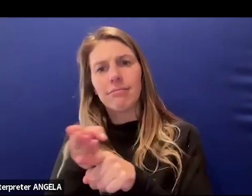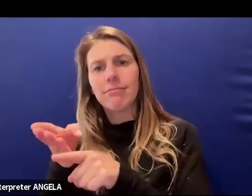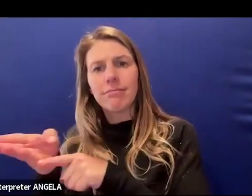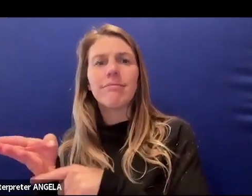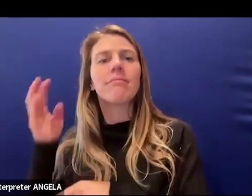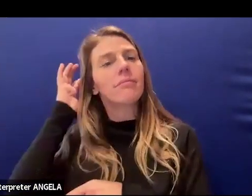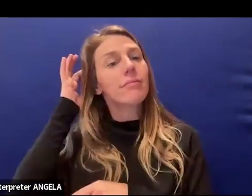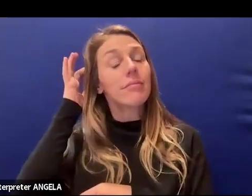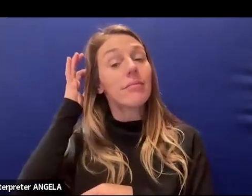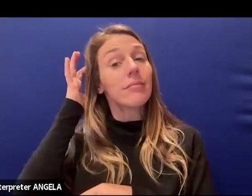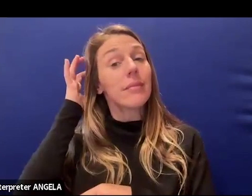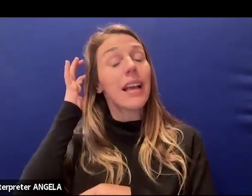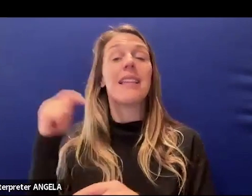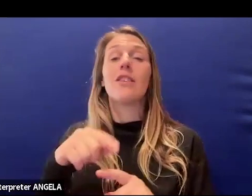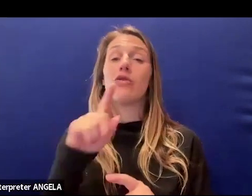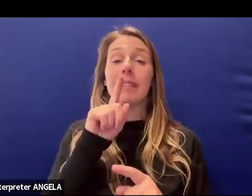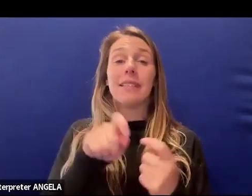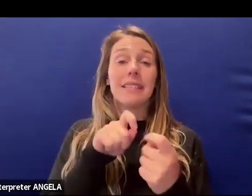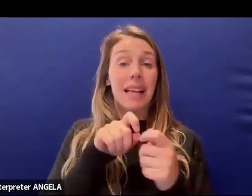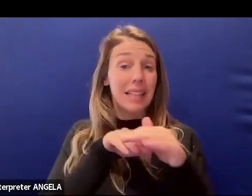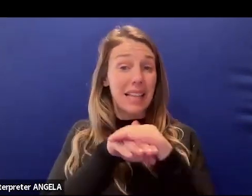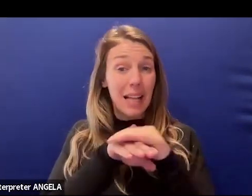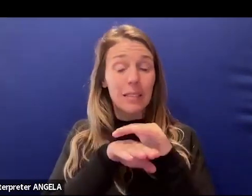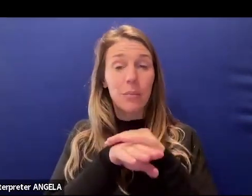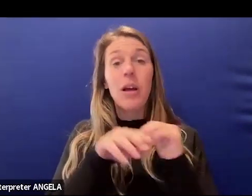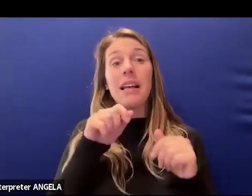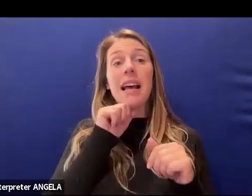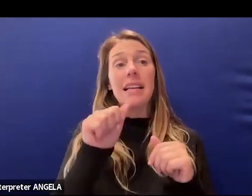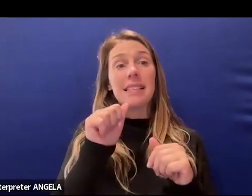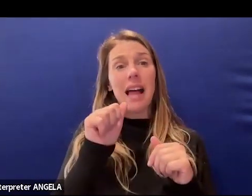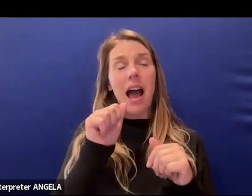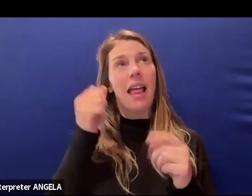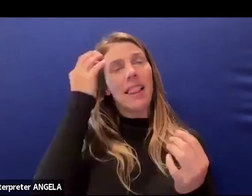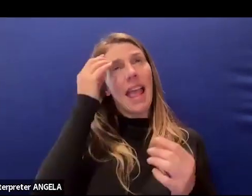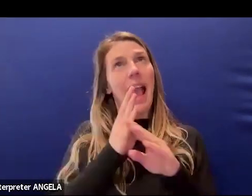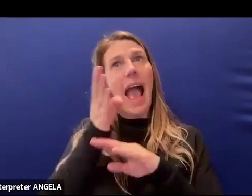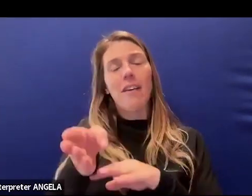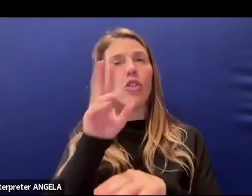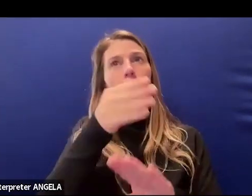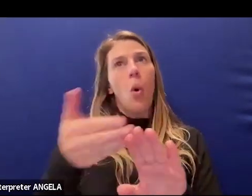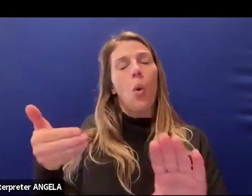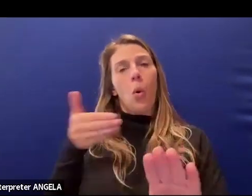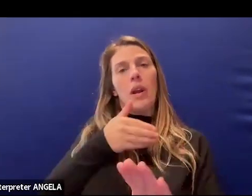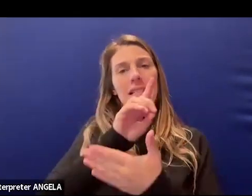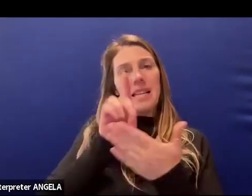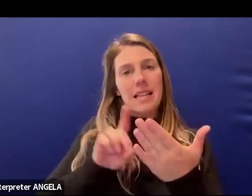as a national resource? Part of this is very much that accessibility is not an afterthought. We need to think about designing things